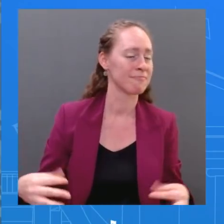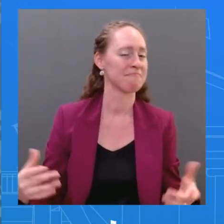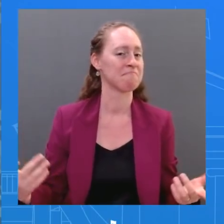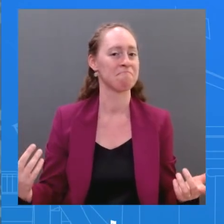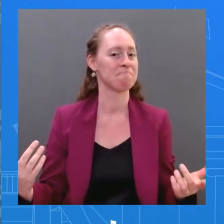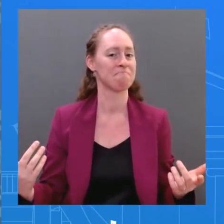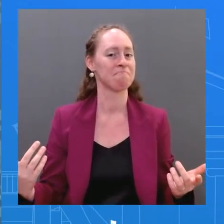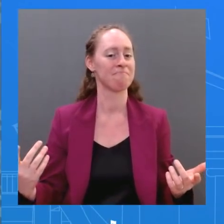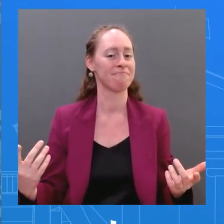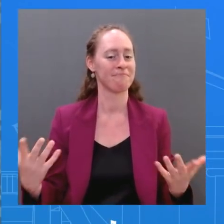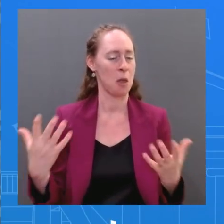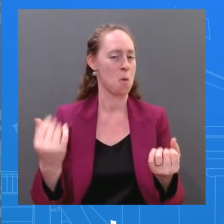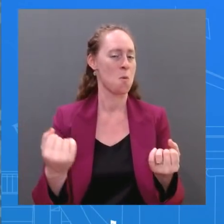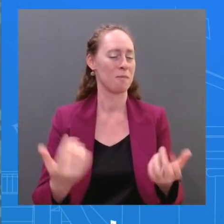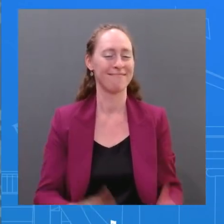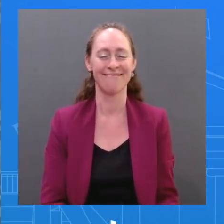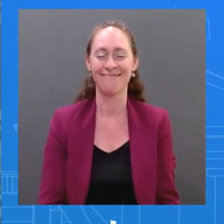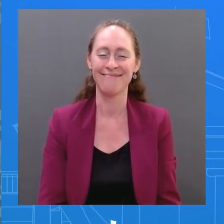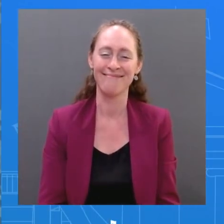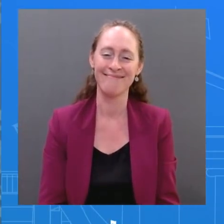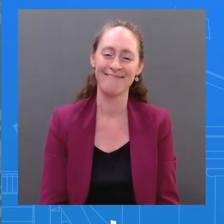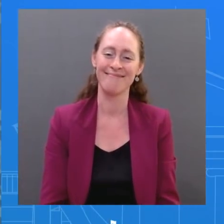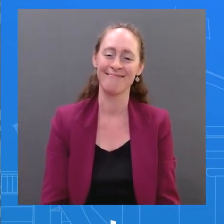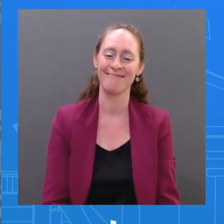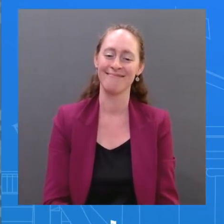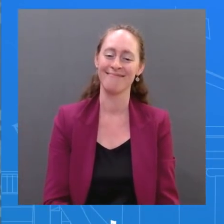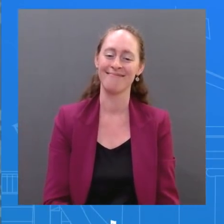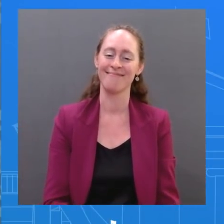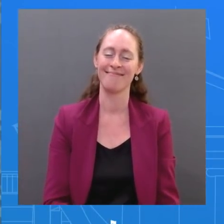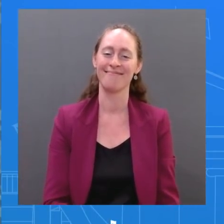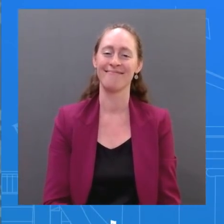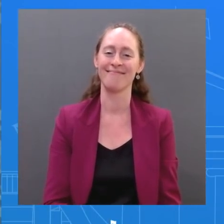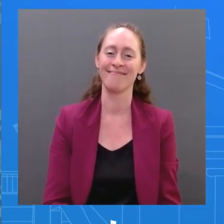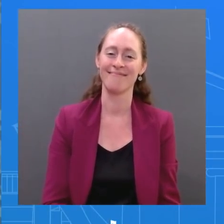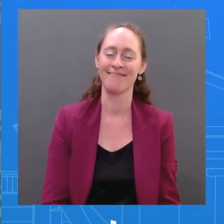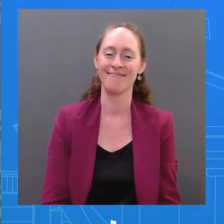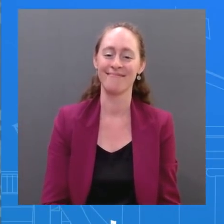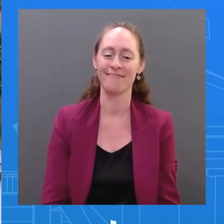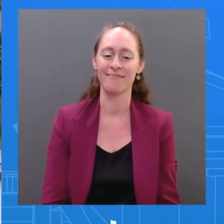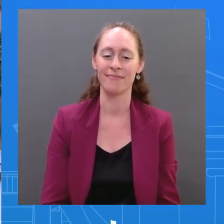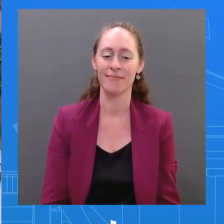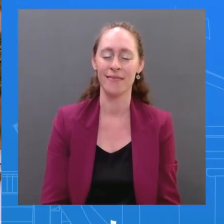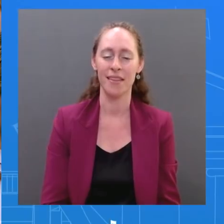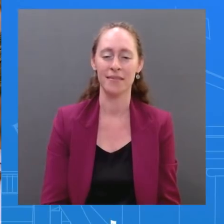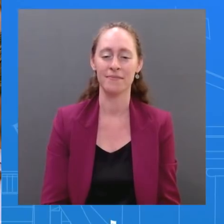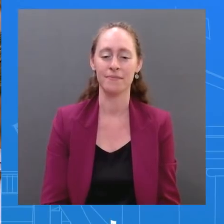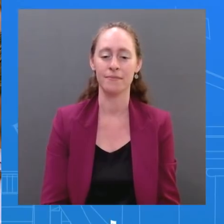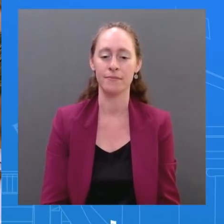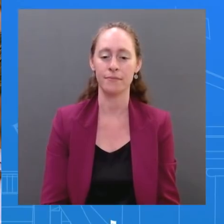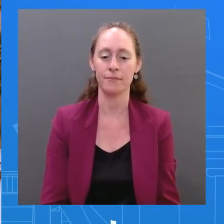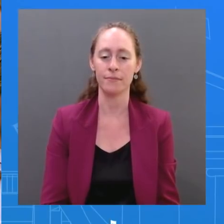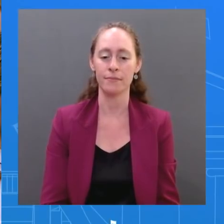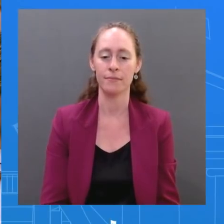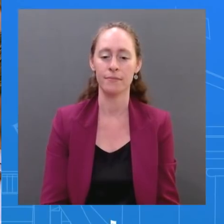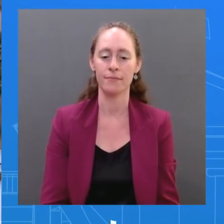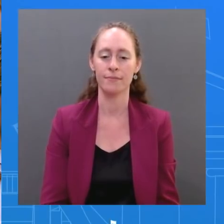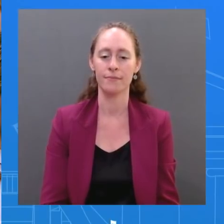Ms. Jean-Pierre: Go ahead, Tam. The Press: Yeah, thank you. Back when the President did sort of the small signing ceremony for the gun legislation,